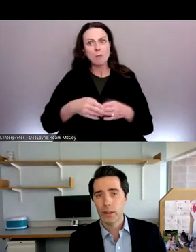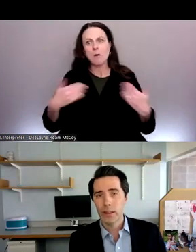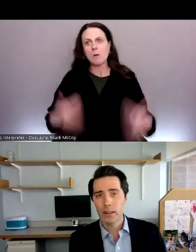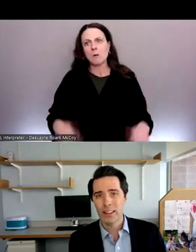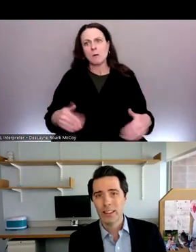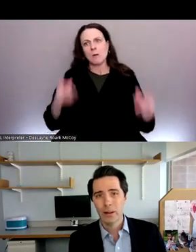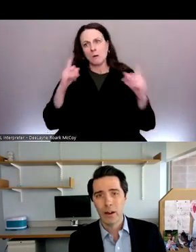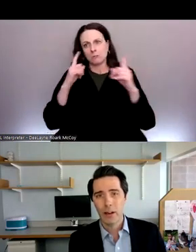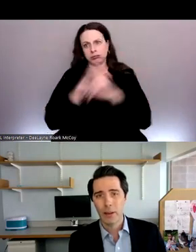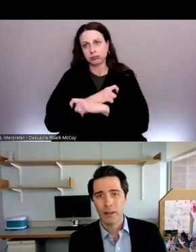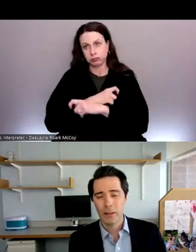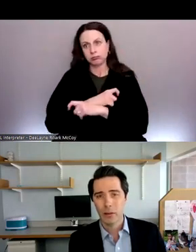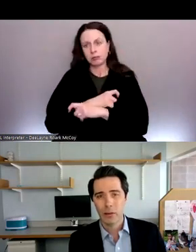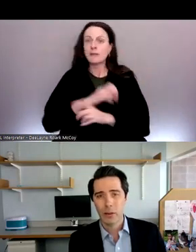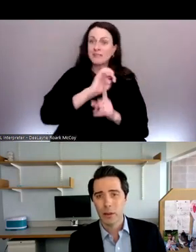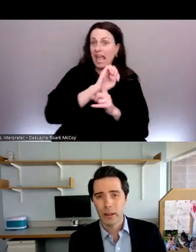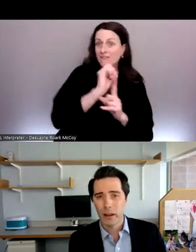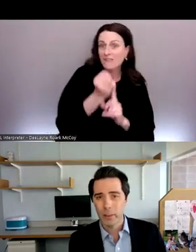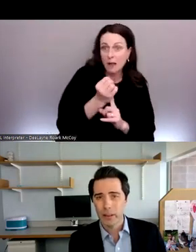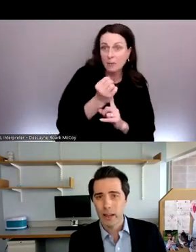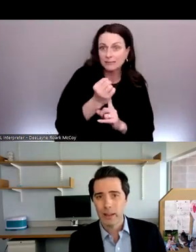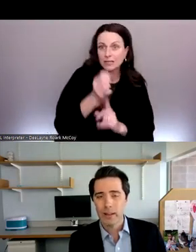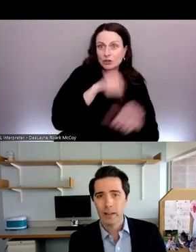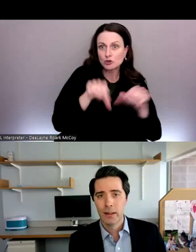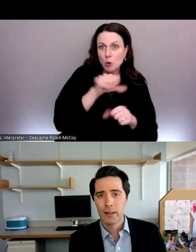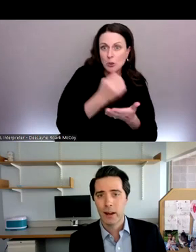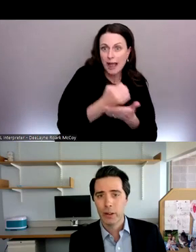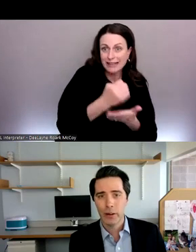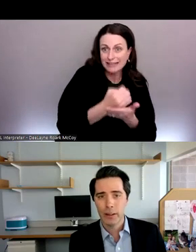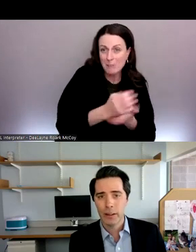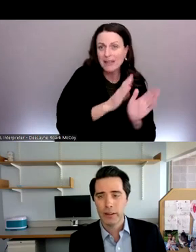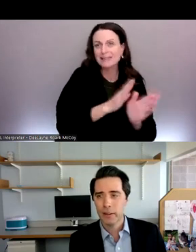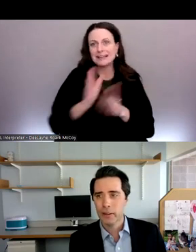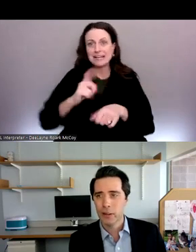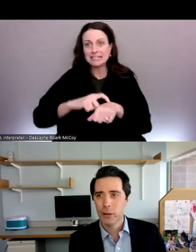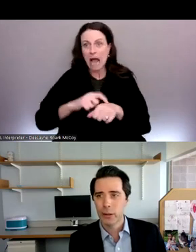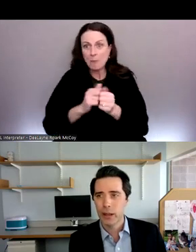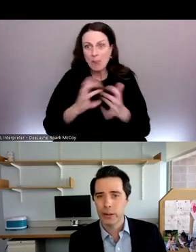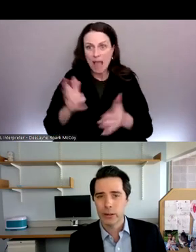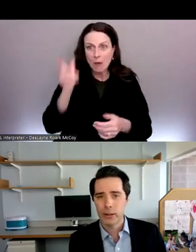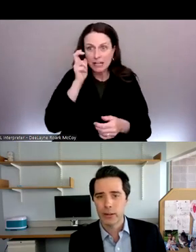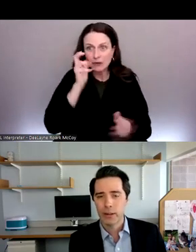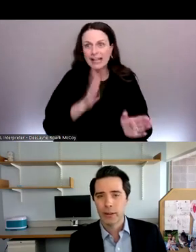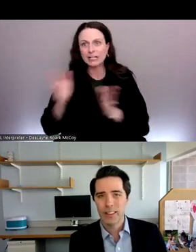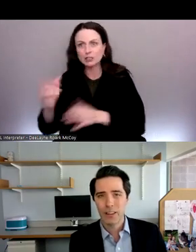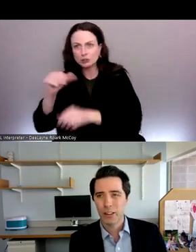there's things like the environment so socioeconomic status time without